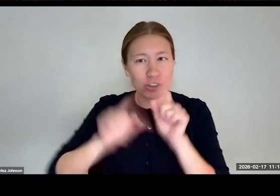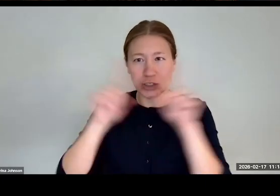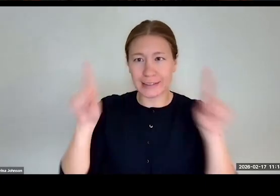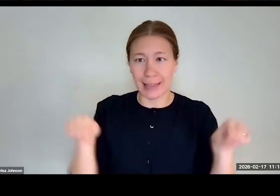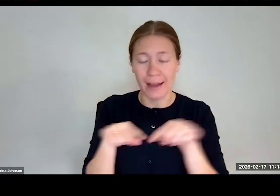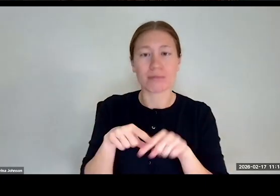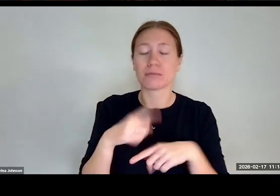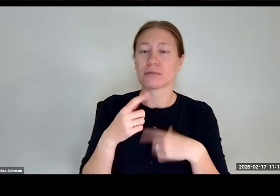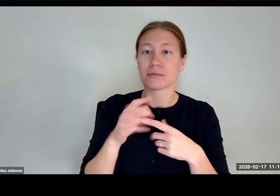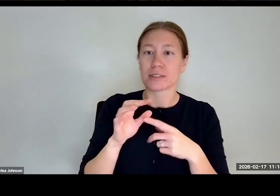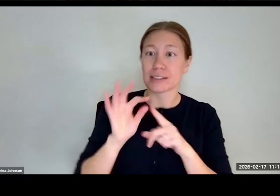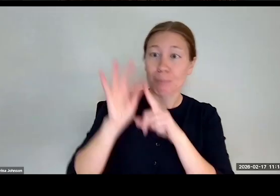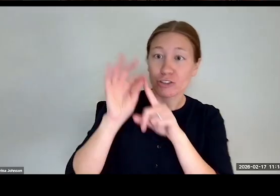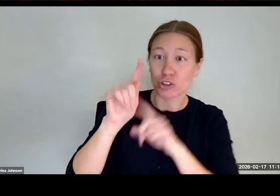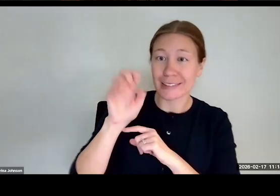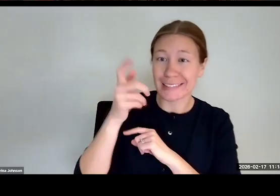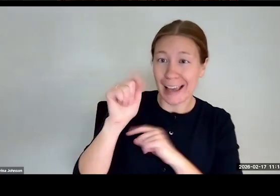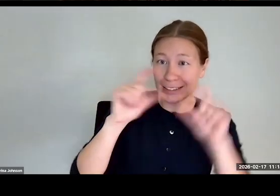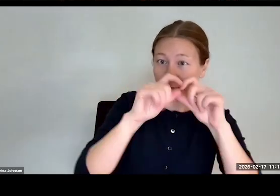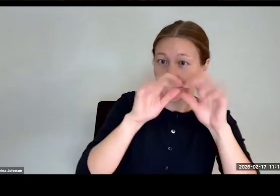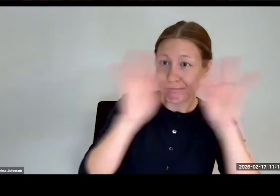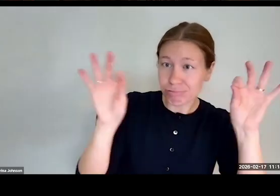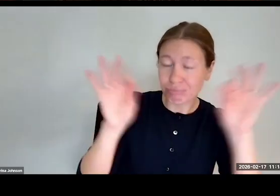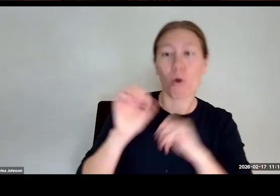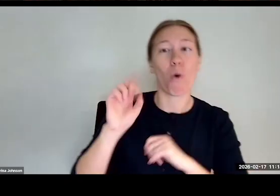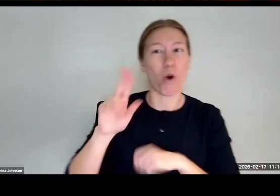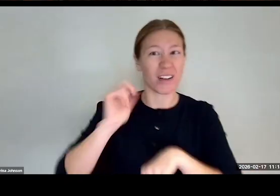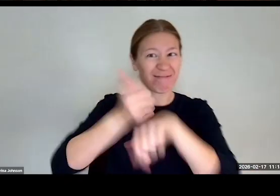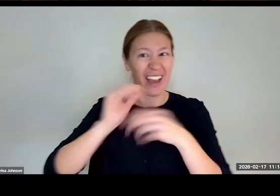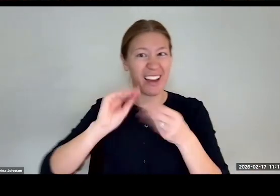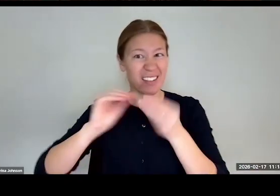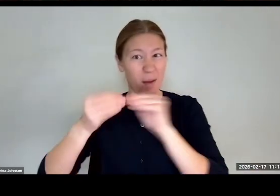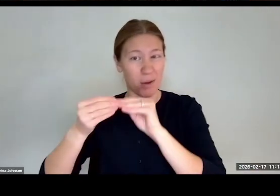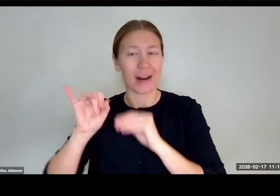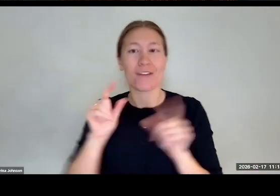or you have to have things numbered if you're using the same text so that it's clear that there are a series